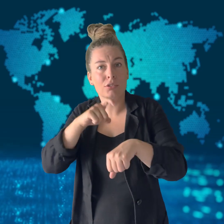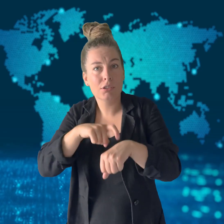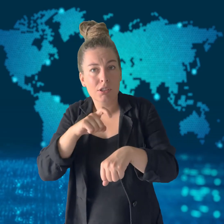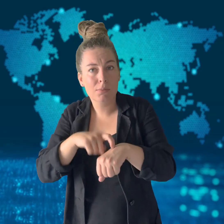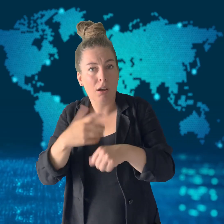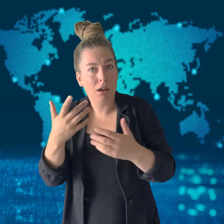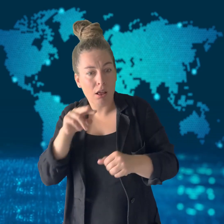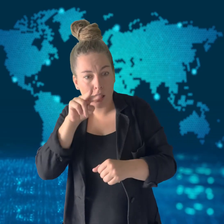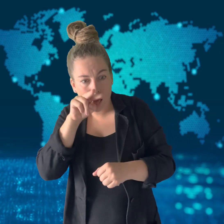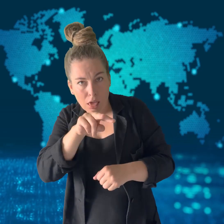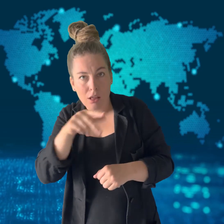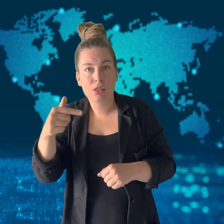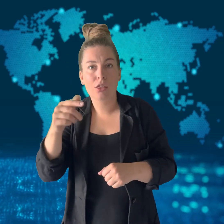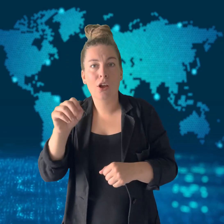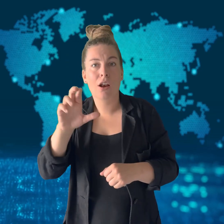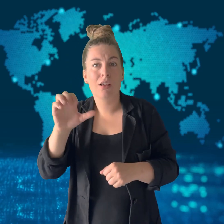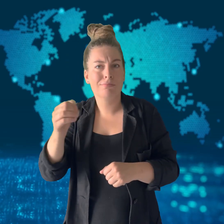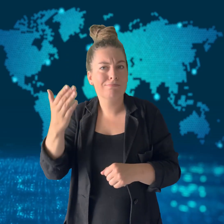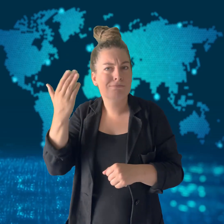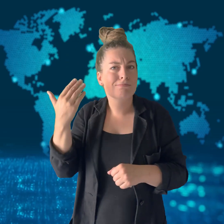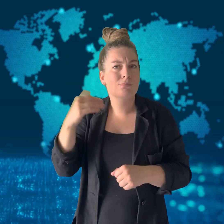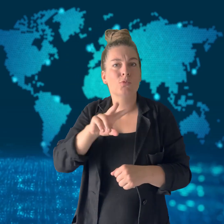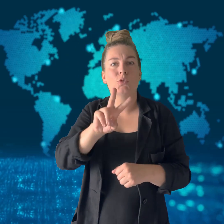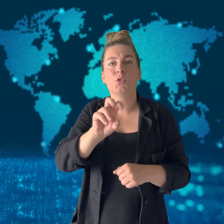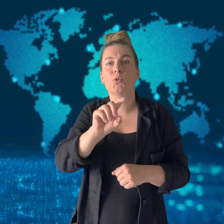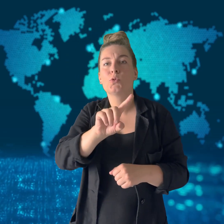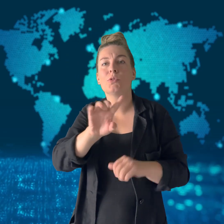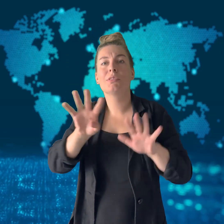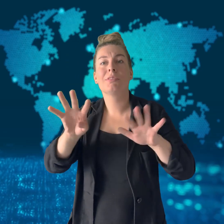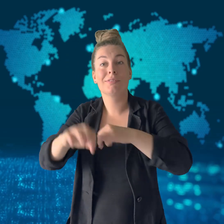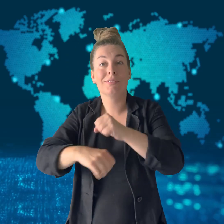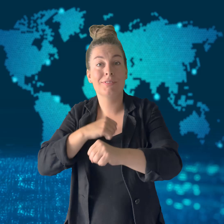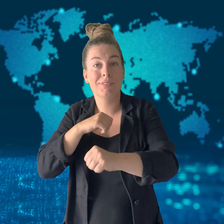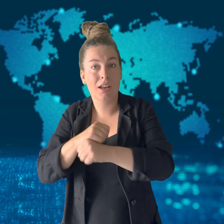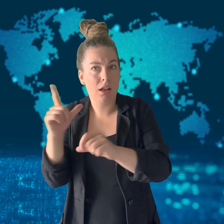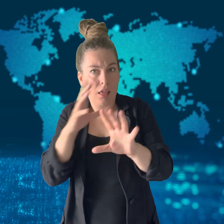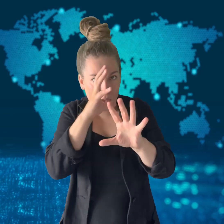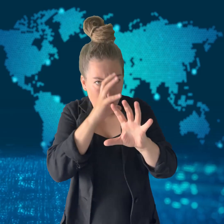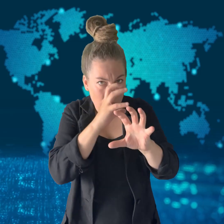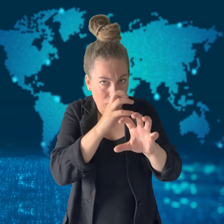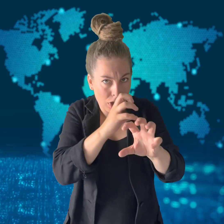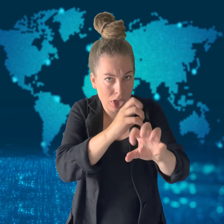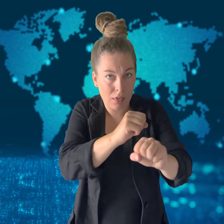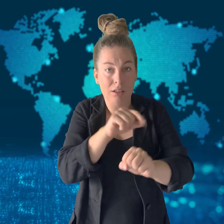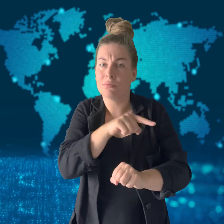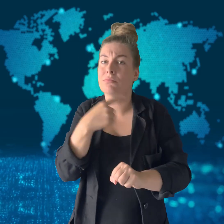Ana was first lured by Torres in 2019.